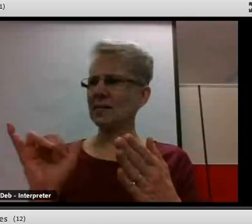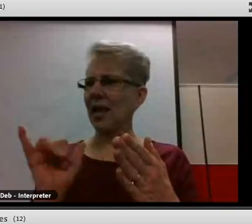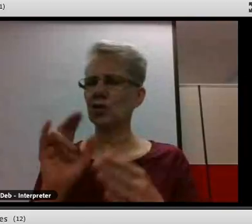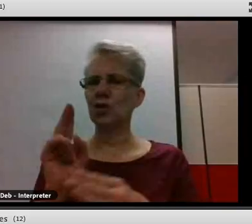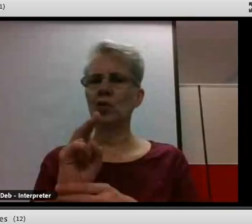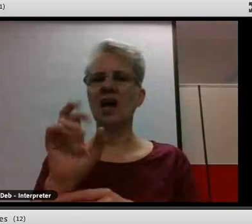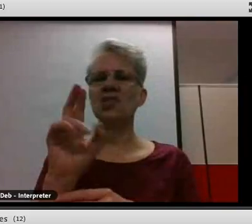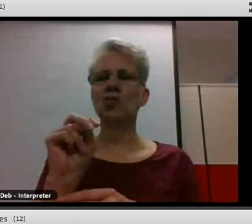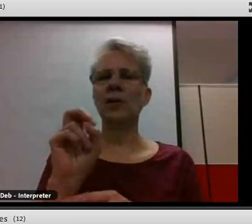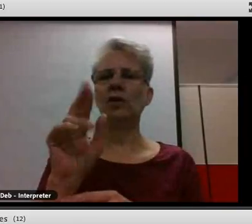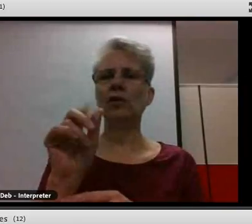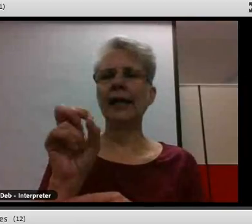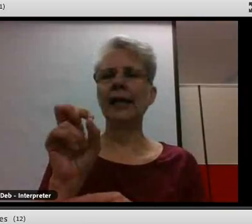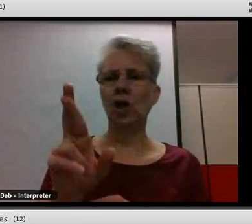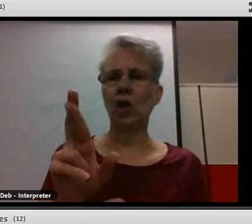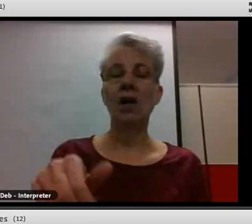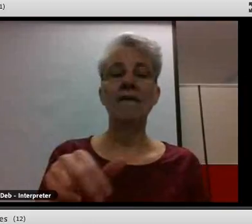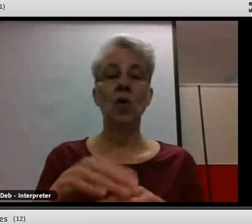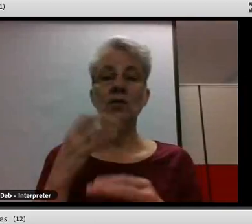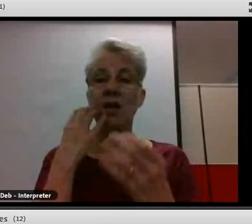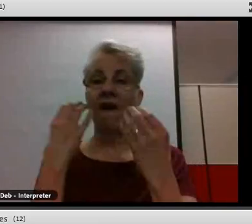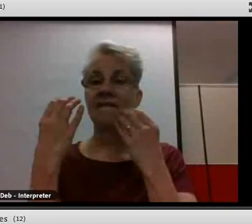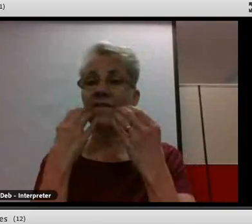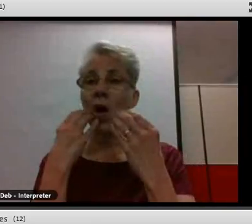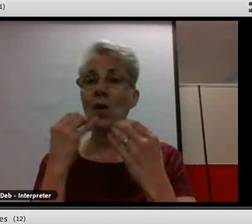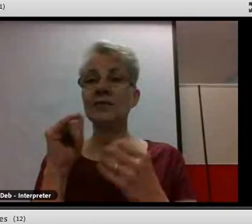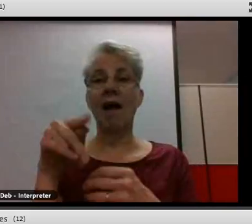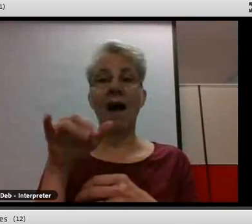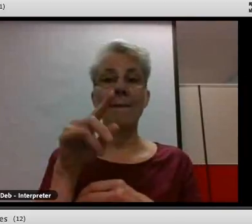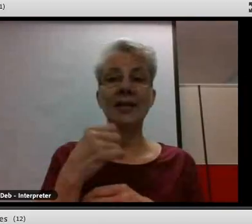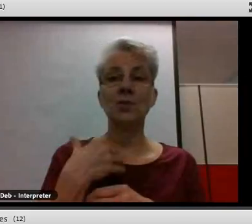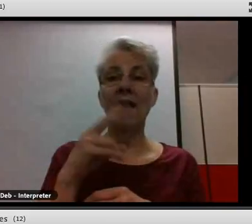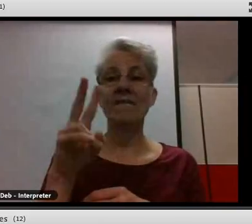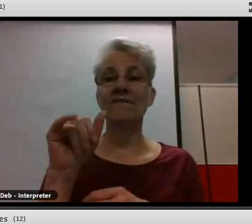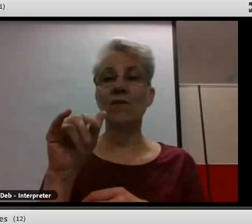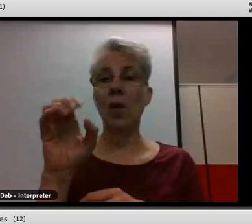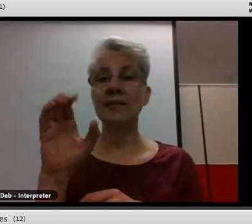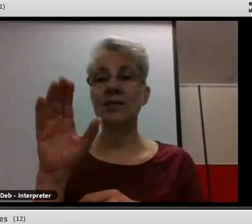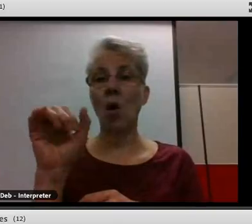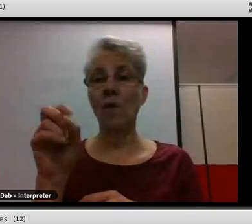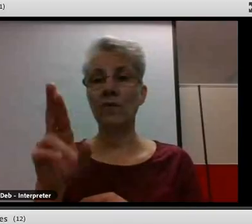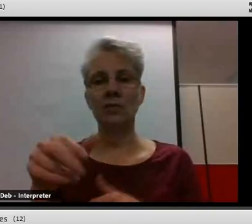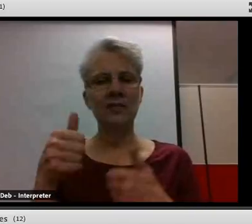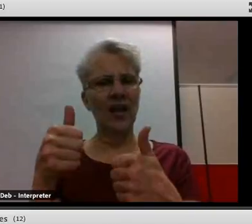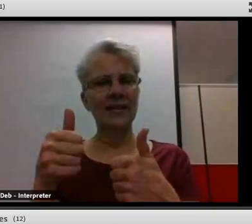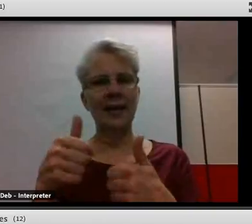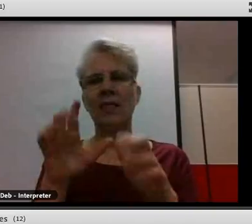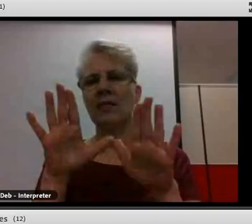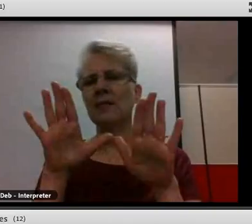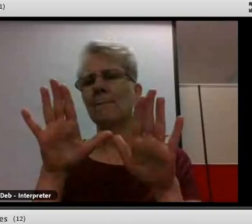I just wanted to frame it a little bit before we got here, which is creating accessible web content.